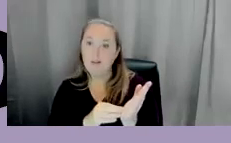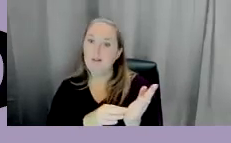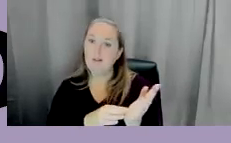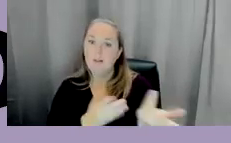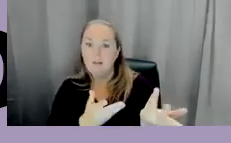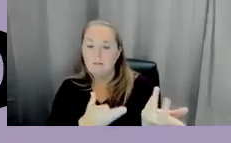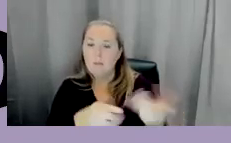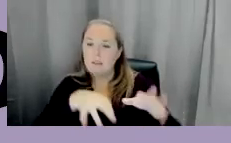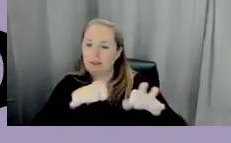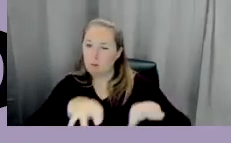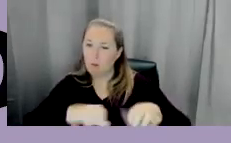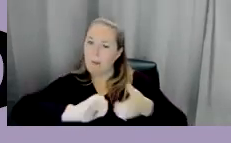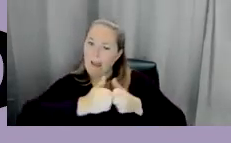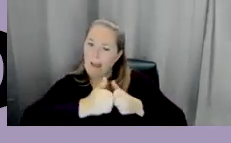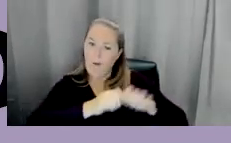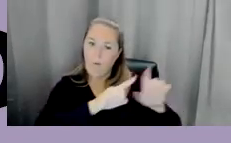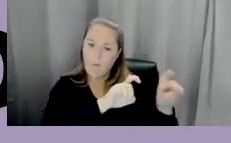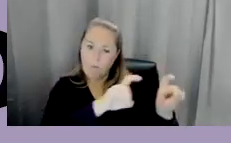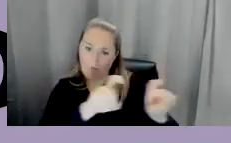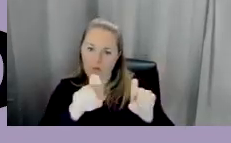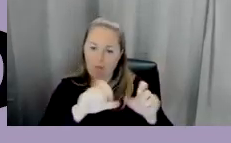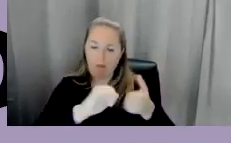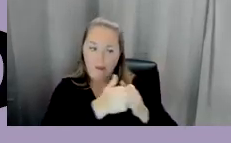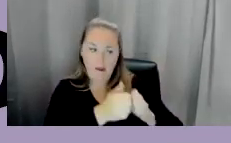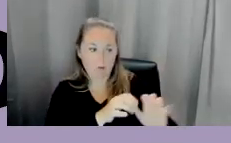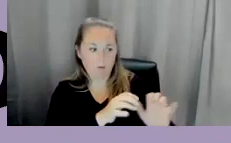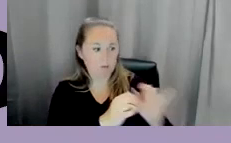IS HOW I'M PLANNING TO REPRESENT THE COMMUNITIES,